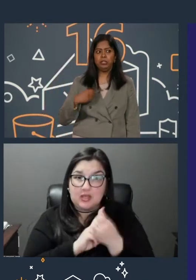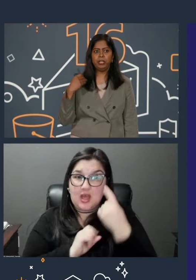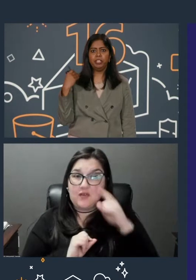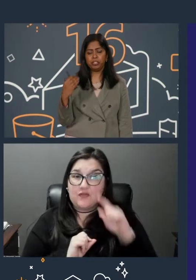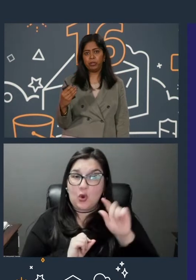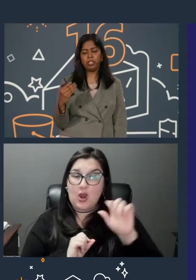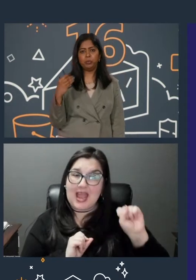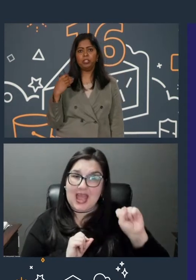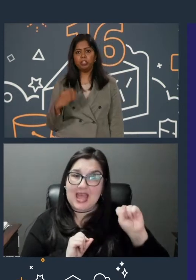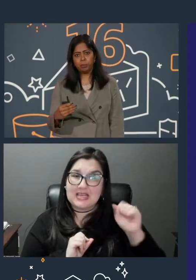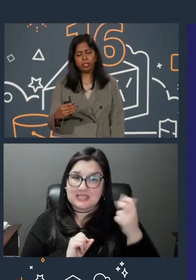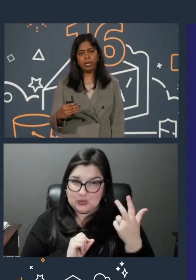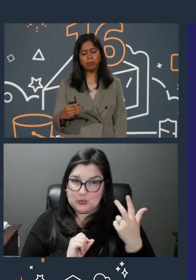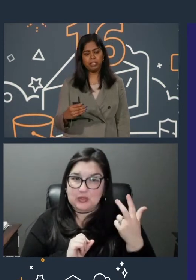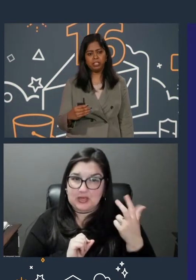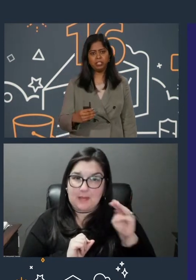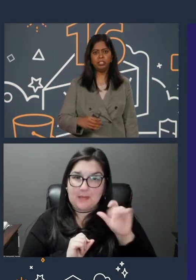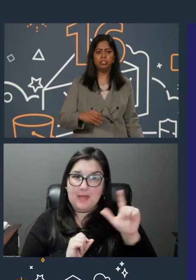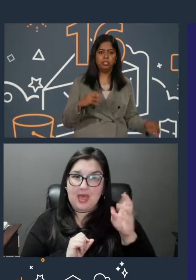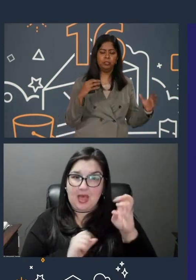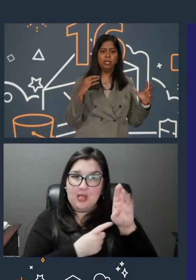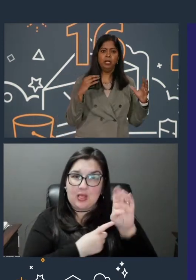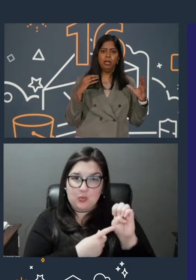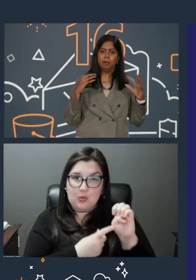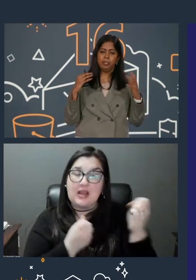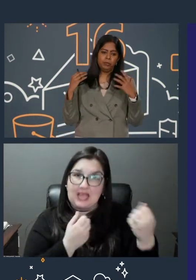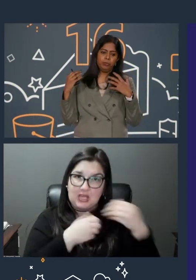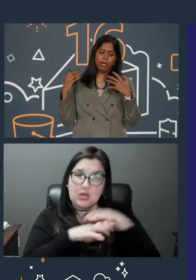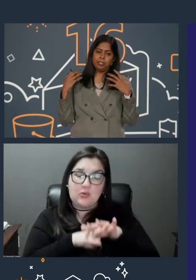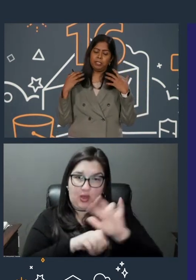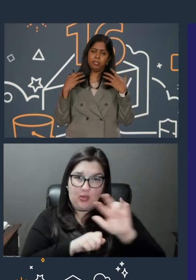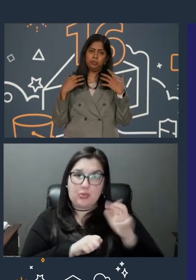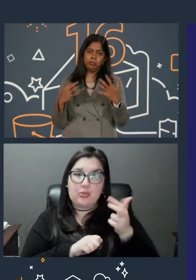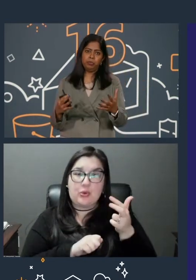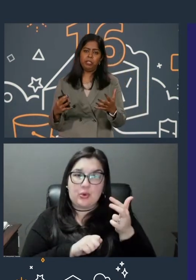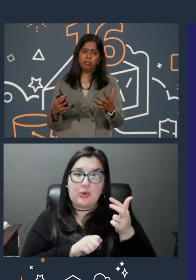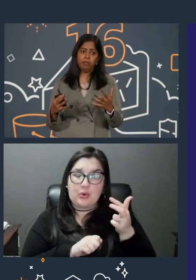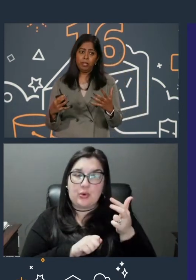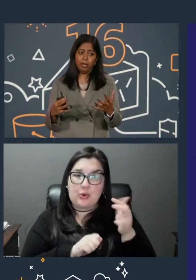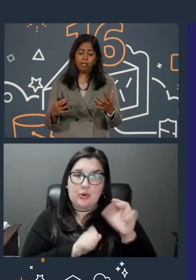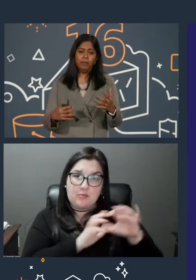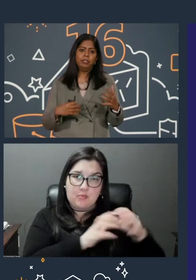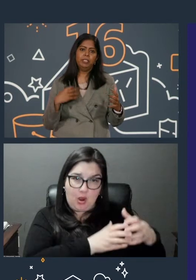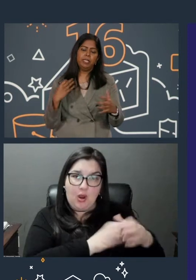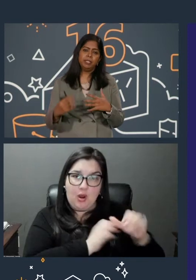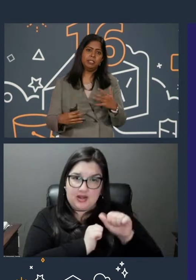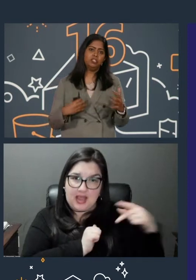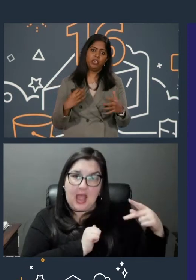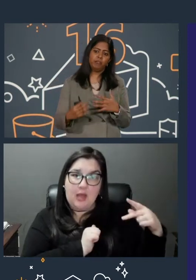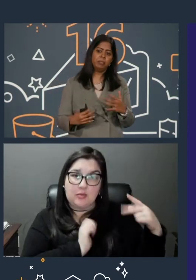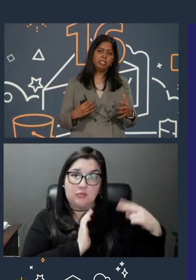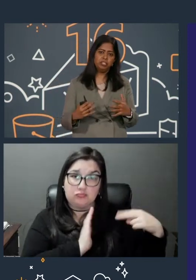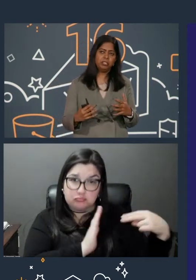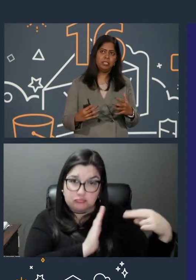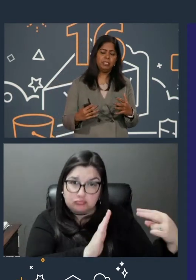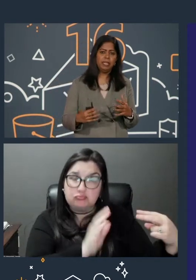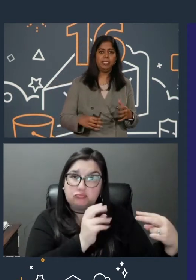You can integrate it with third party applications too. As they do the read on the fly, the data is checked for malicious content